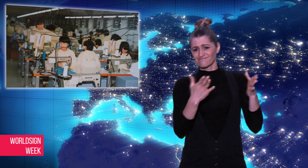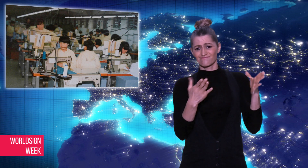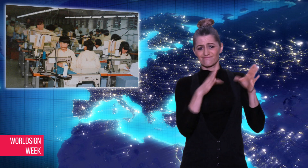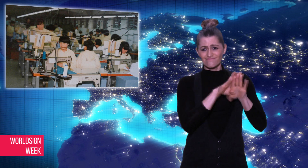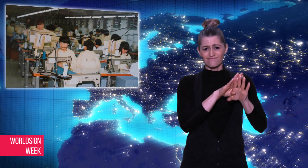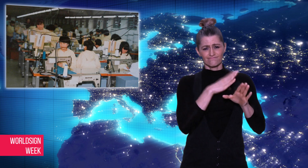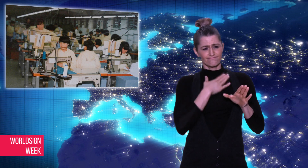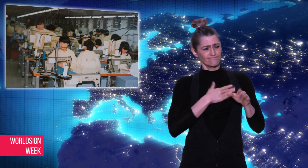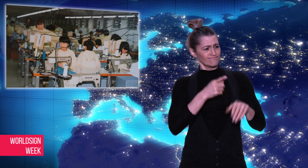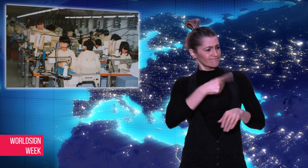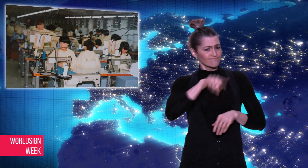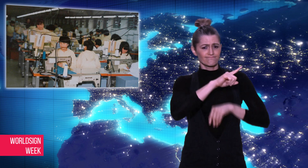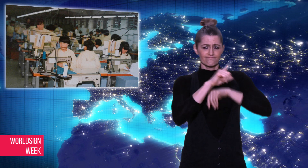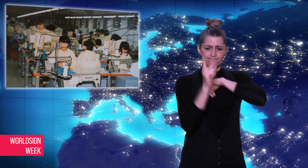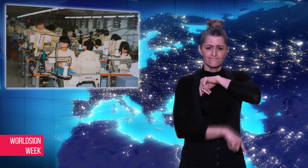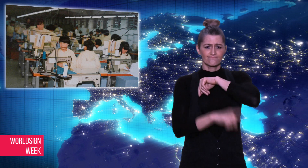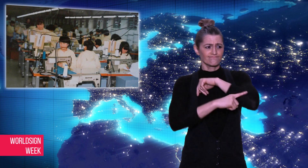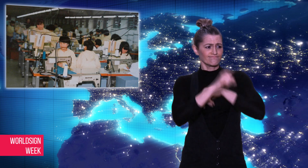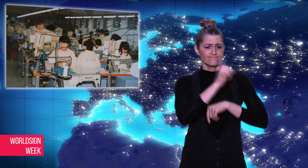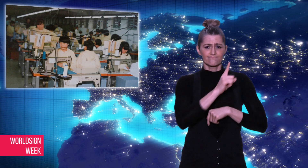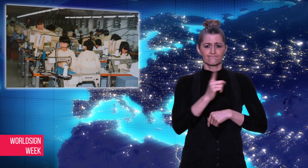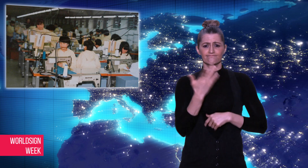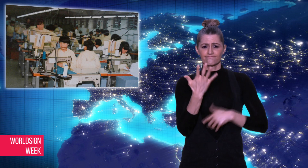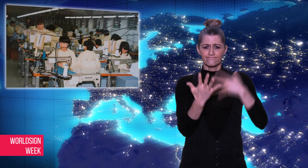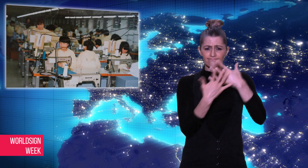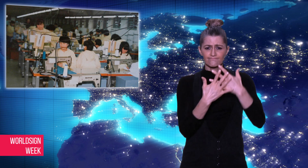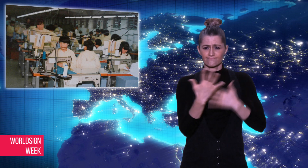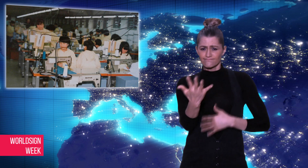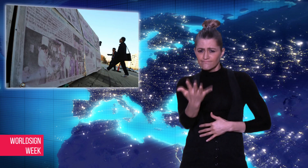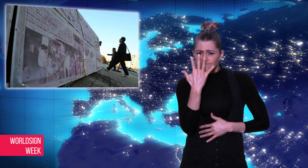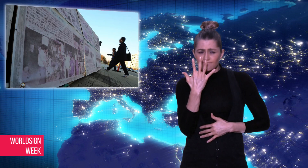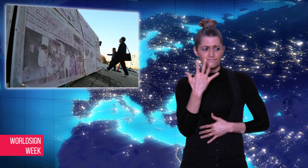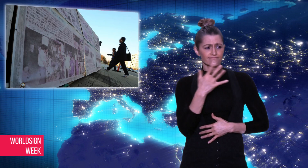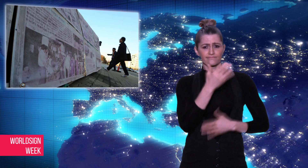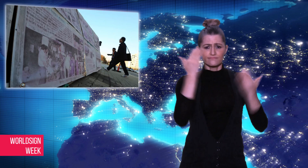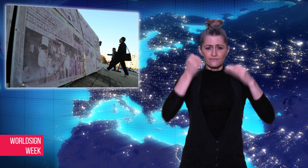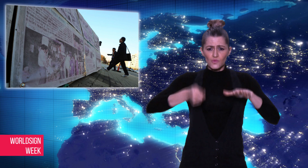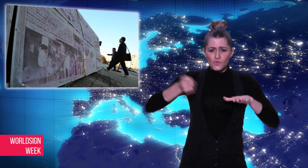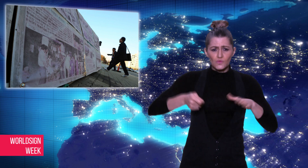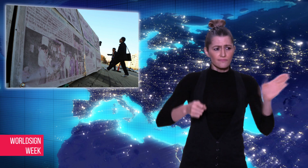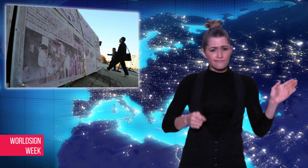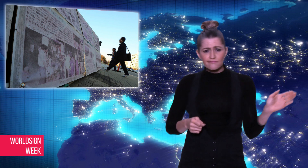seeking closure and peace.